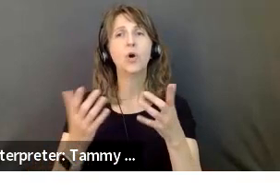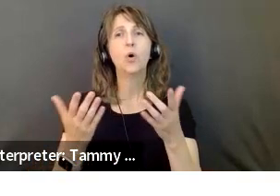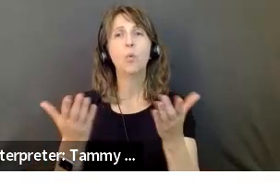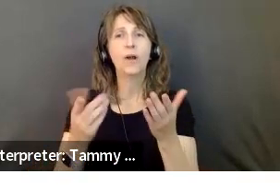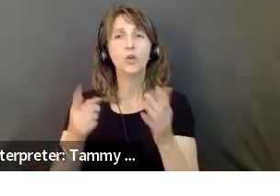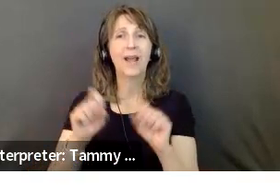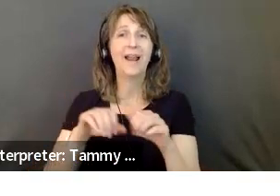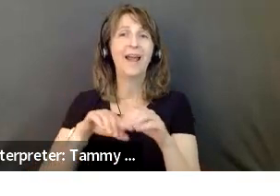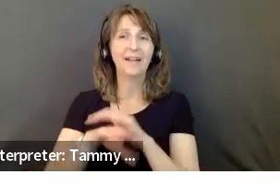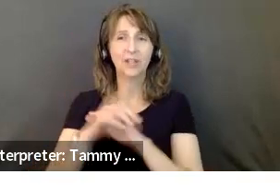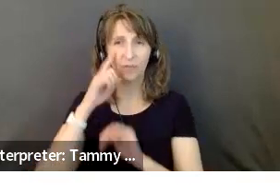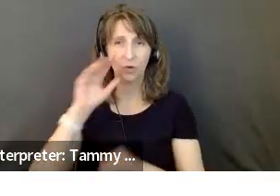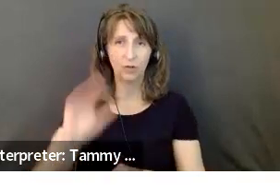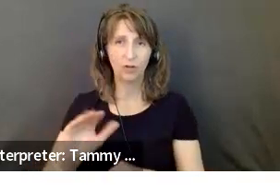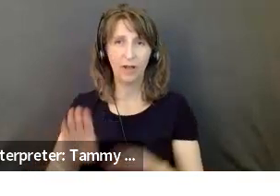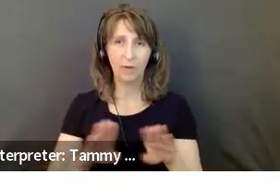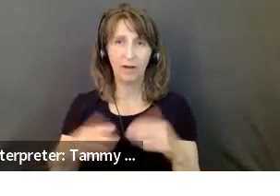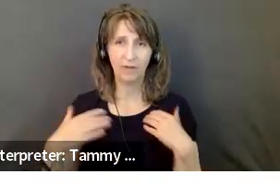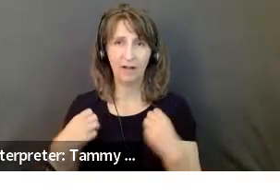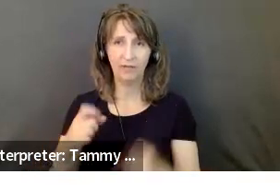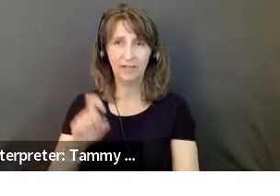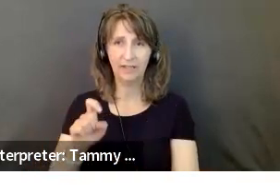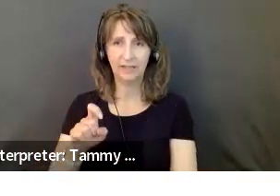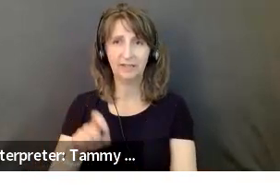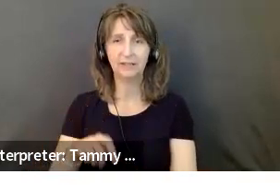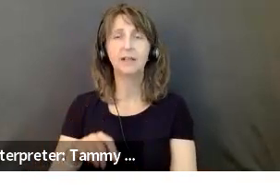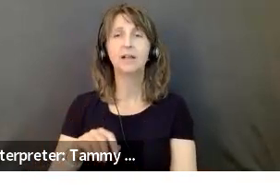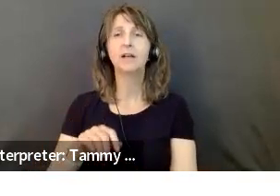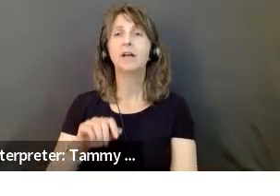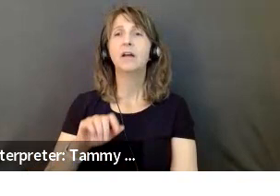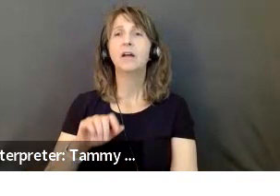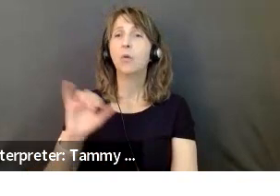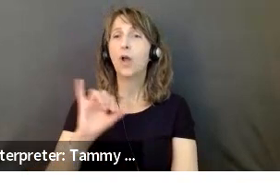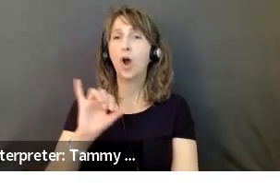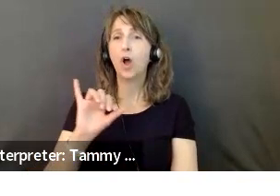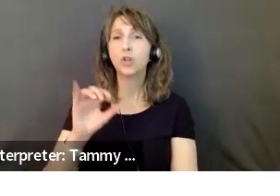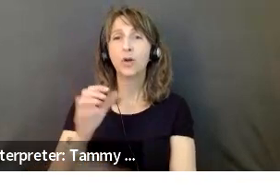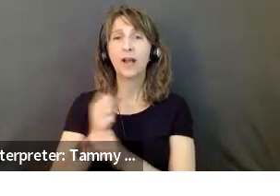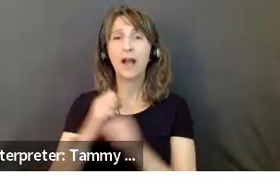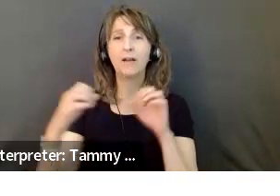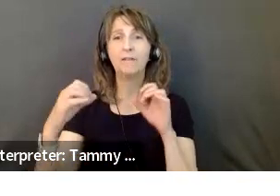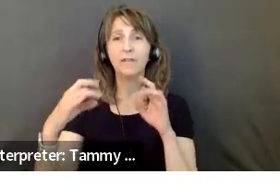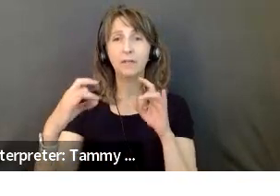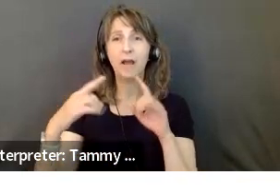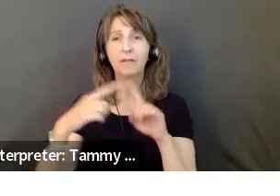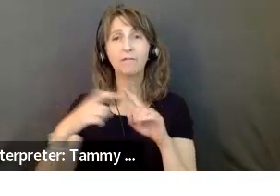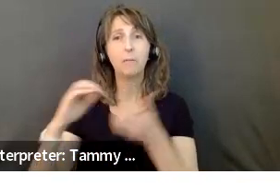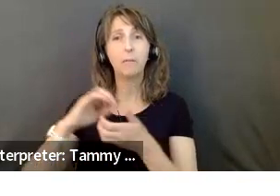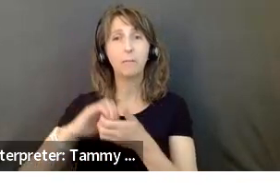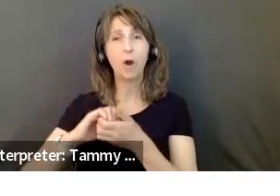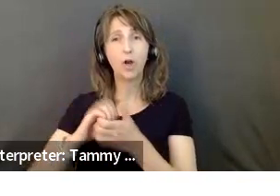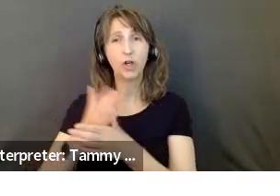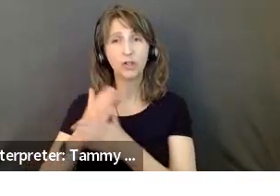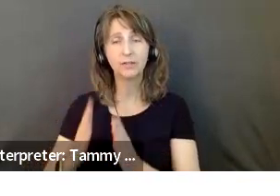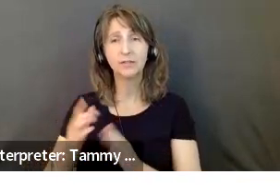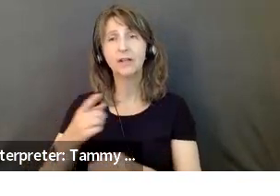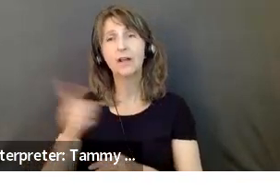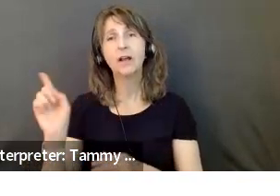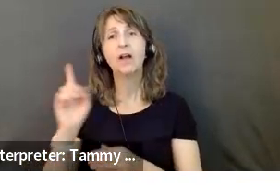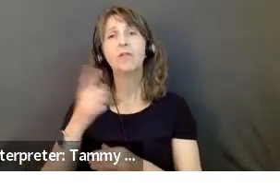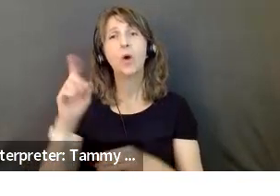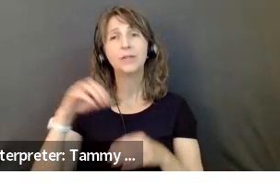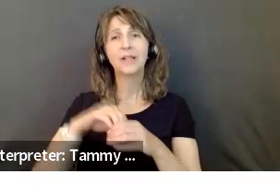We also though got some feedback from some of our partners, particularly our partners in the coordinated system of care.